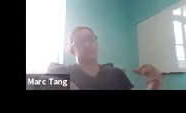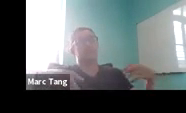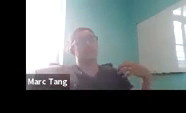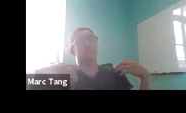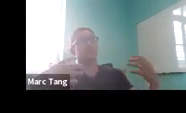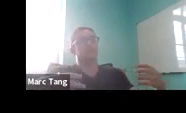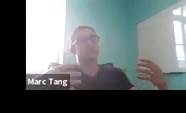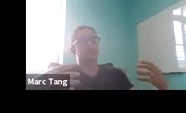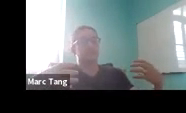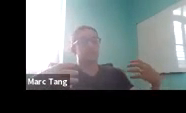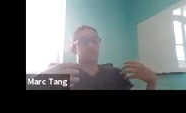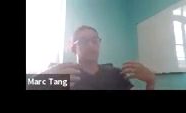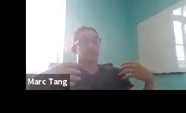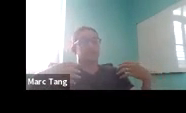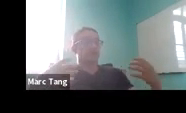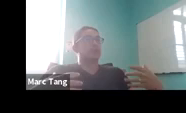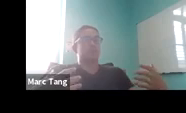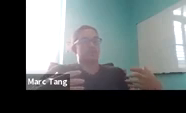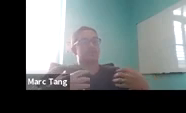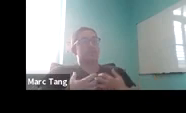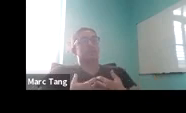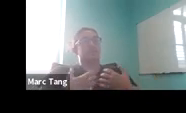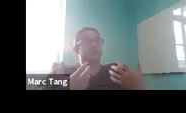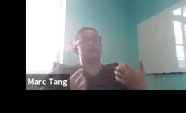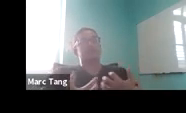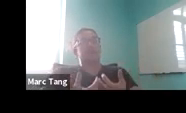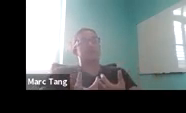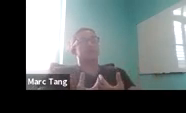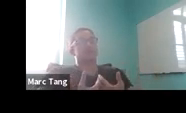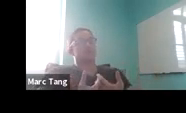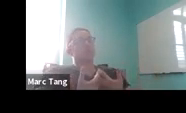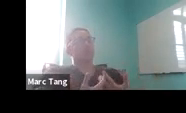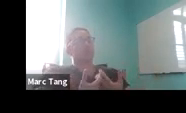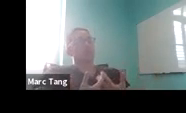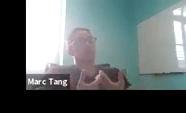a starting point from itand i think it's really happening so we know